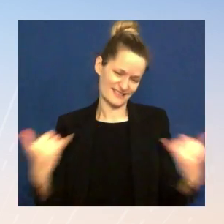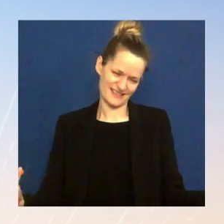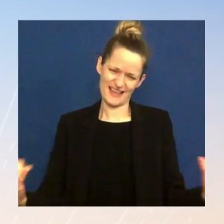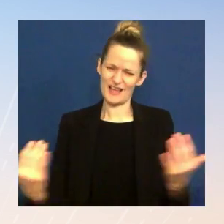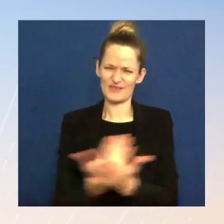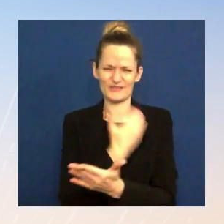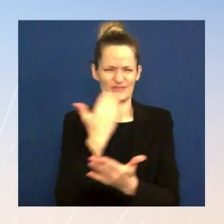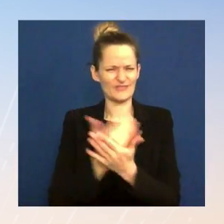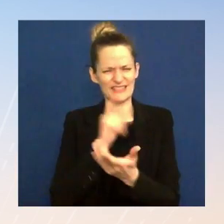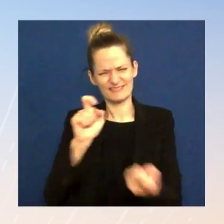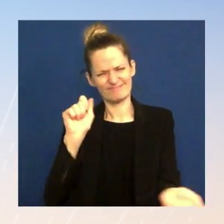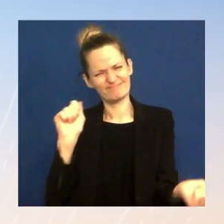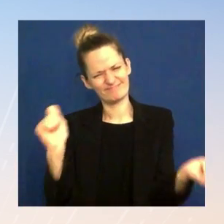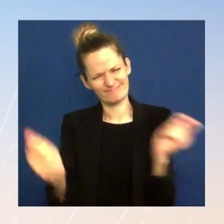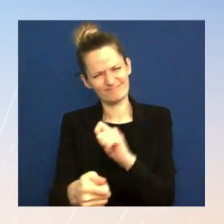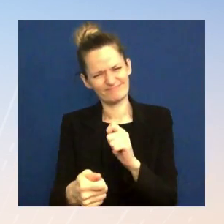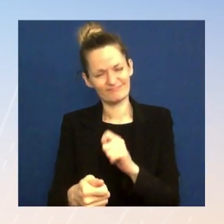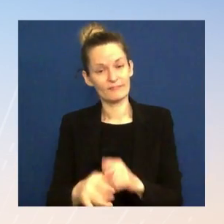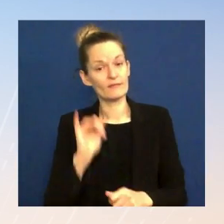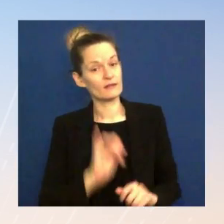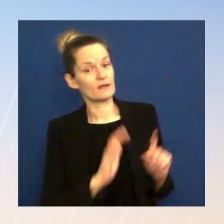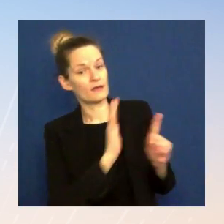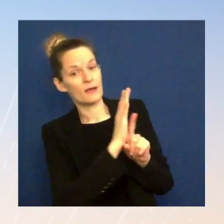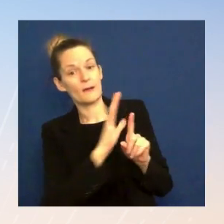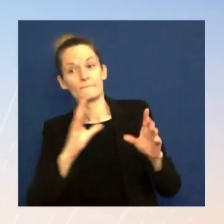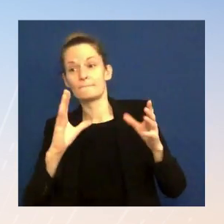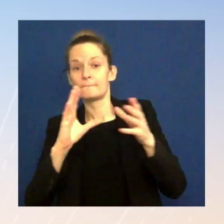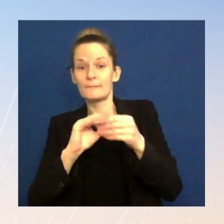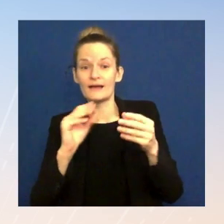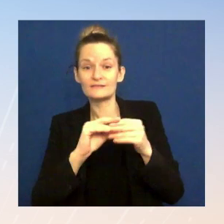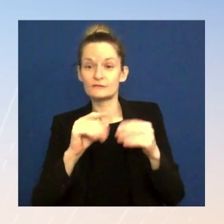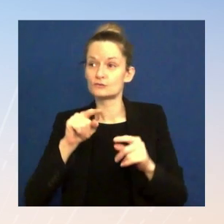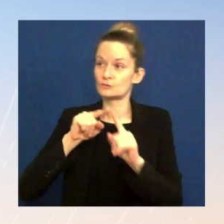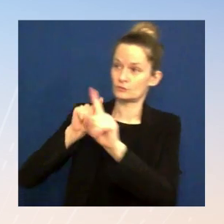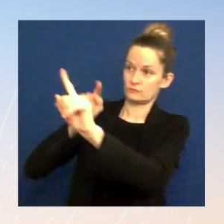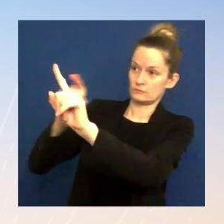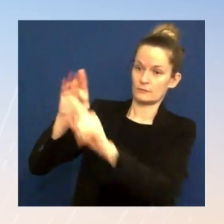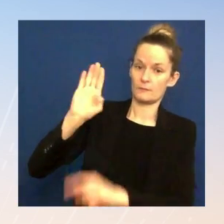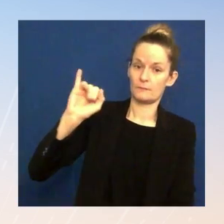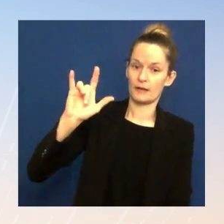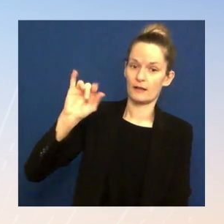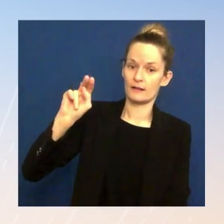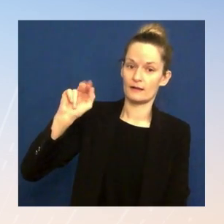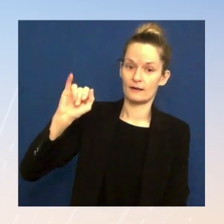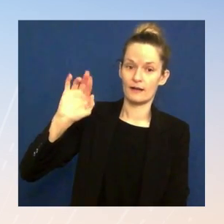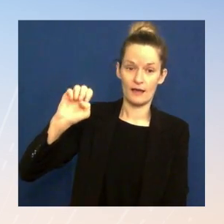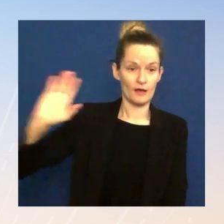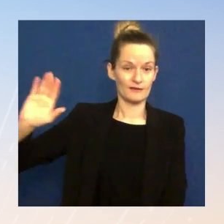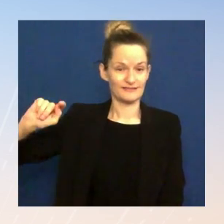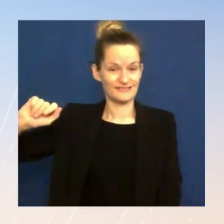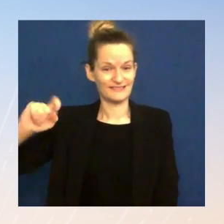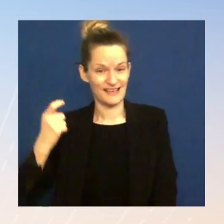as the "billionaires' tax" -- is an idea that has been put out there by a number of members of Congress, including our friend Senator Warren,